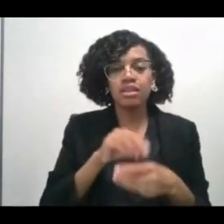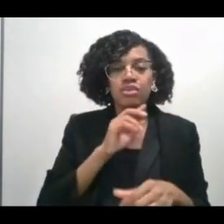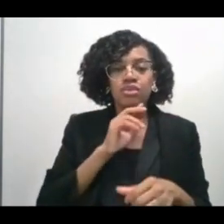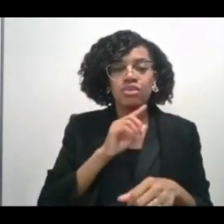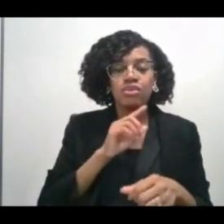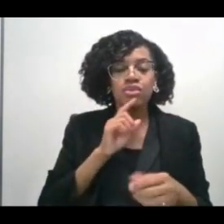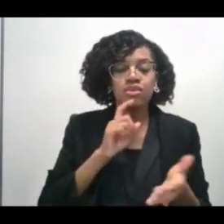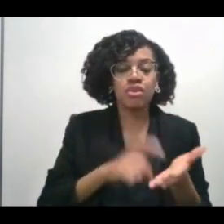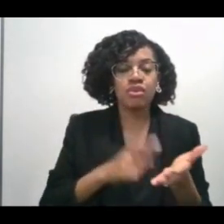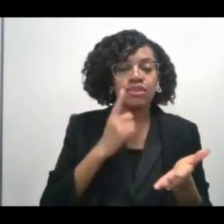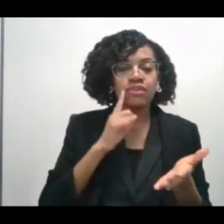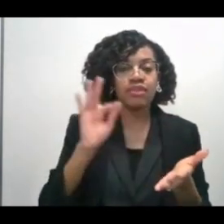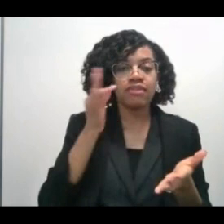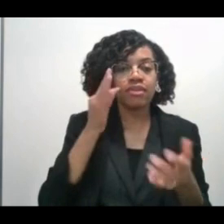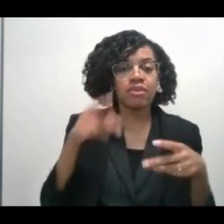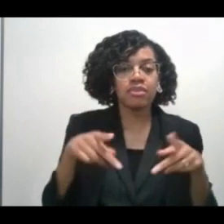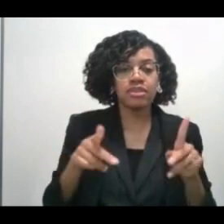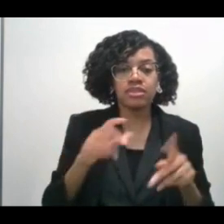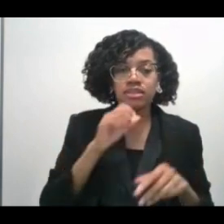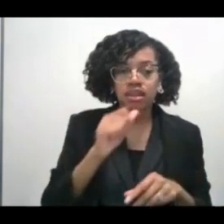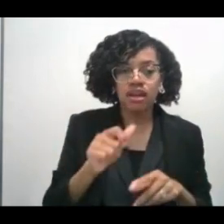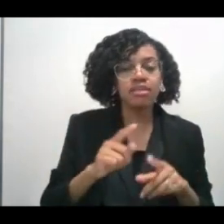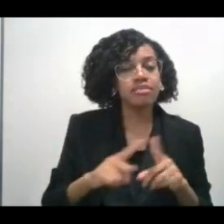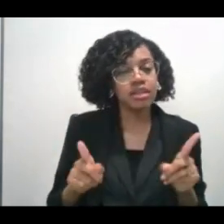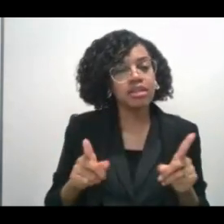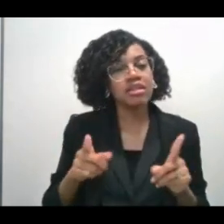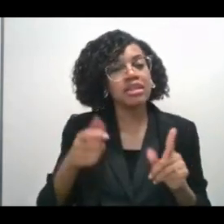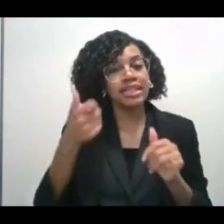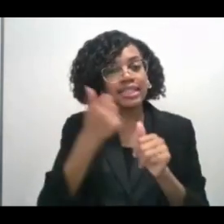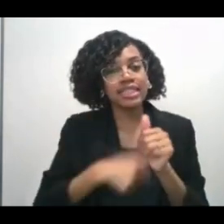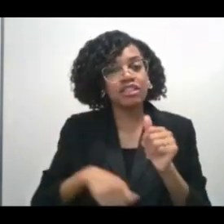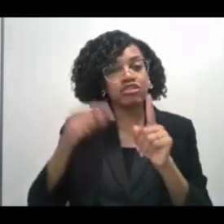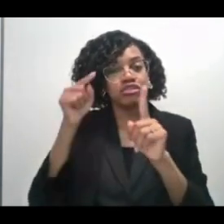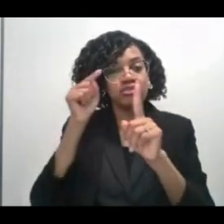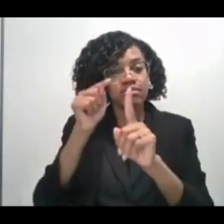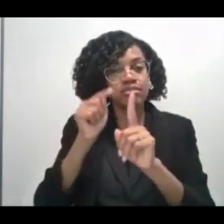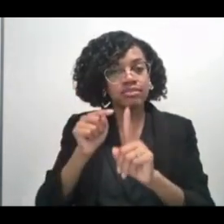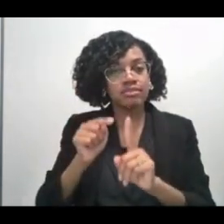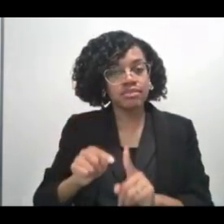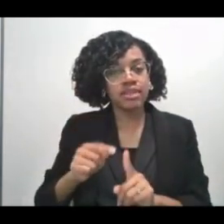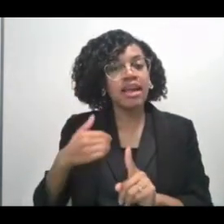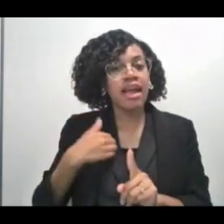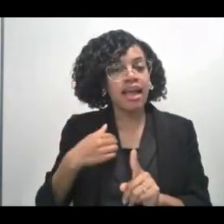each of these bullets here has a URL link that we will post to